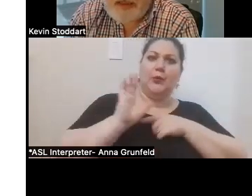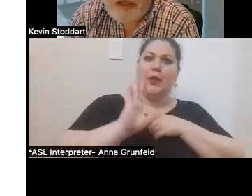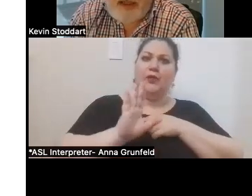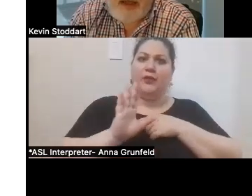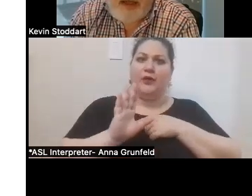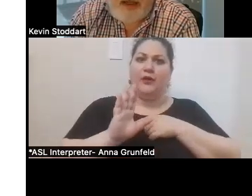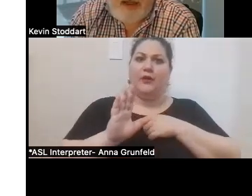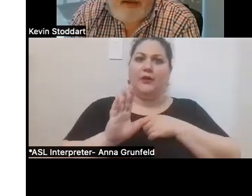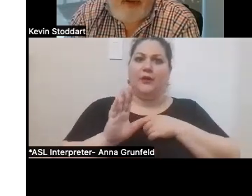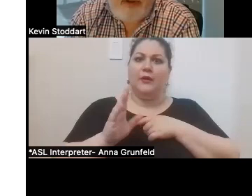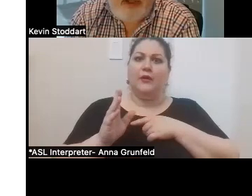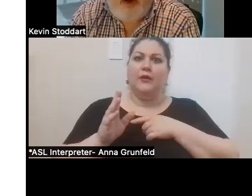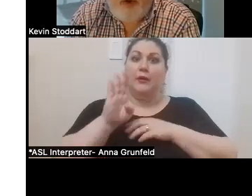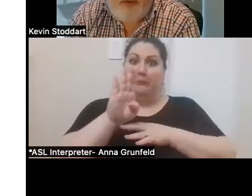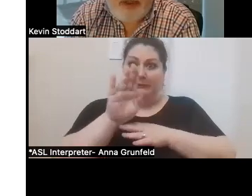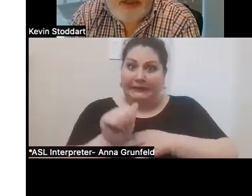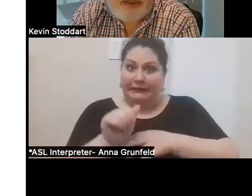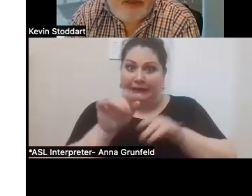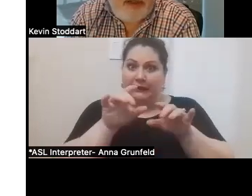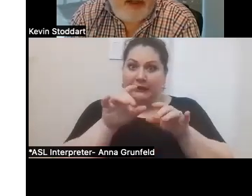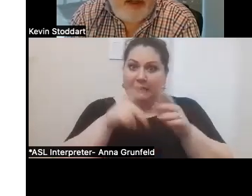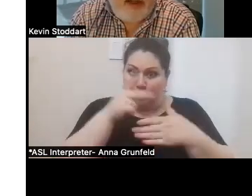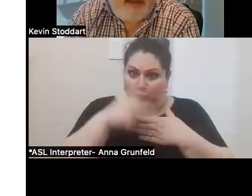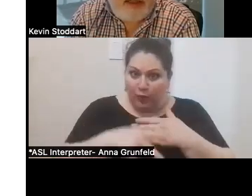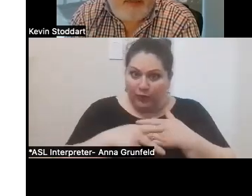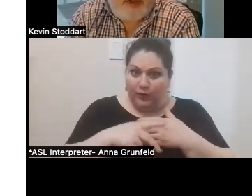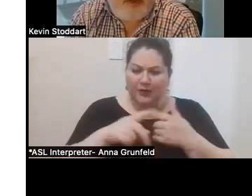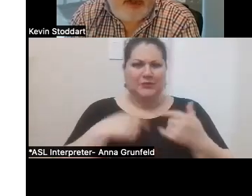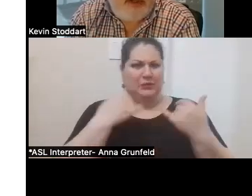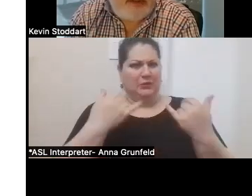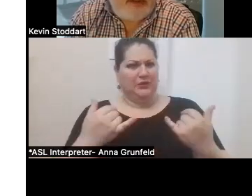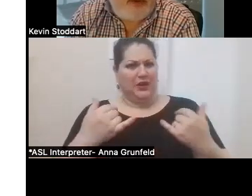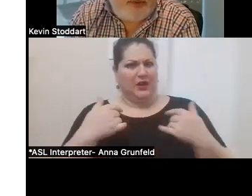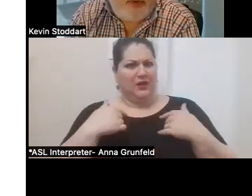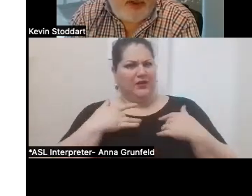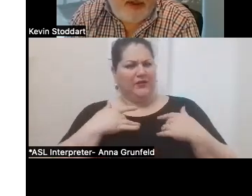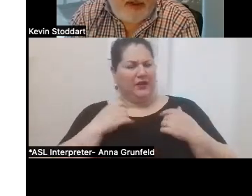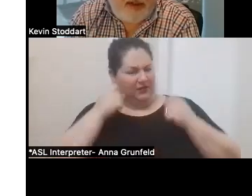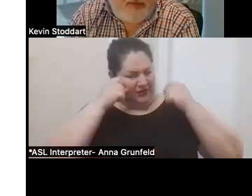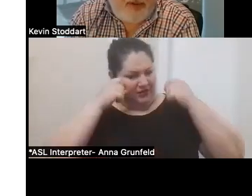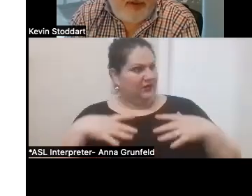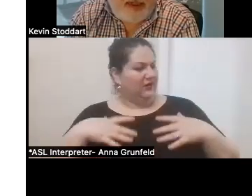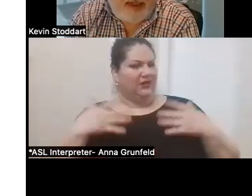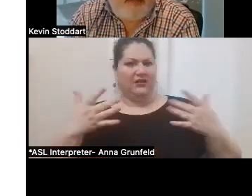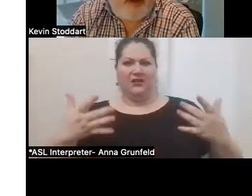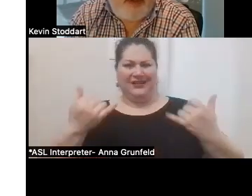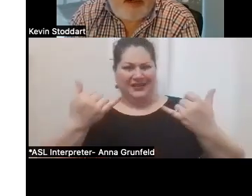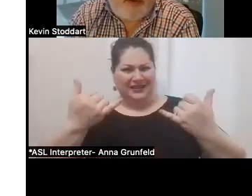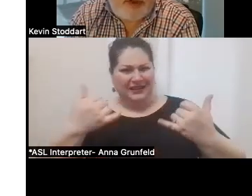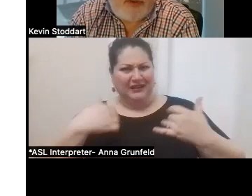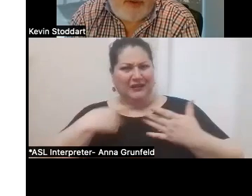feeling hopeless that they were doing so poorly when that came to medical school.